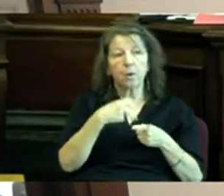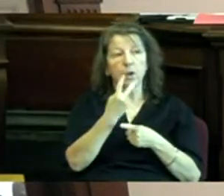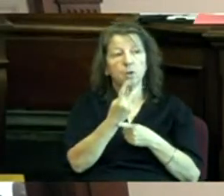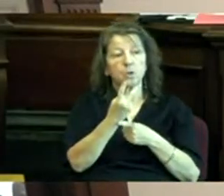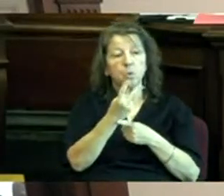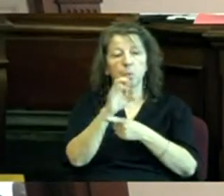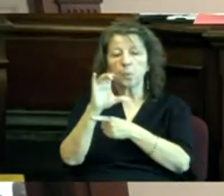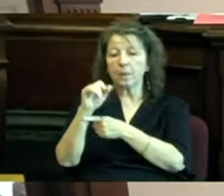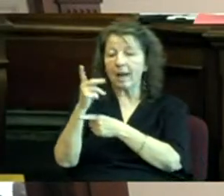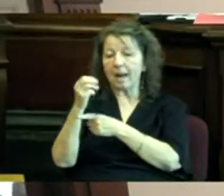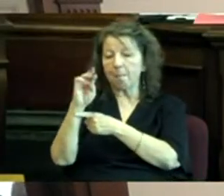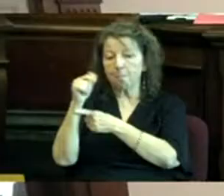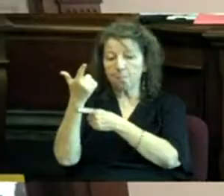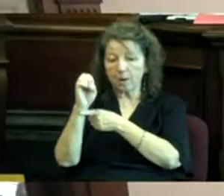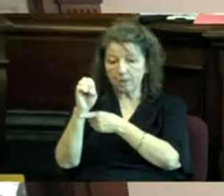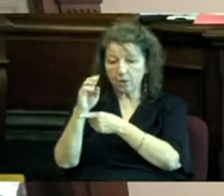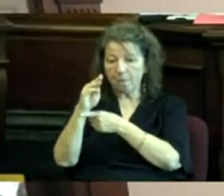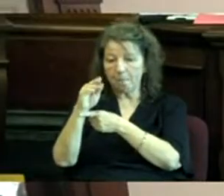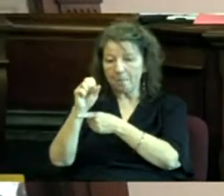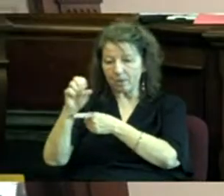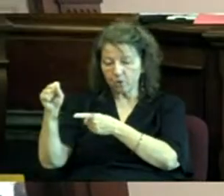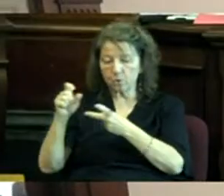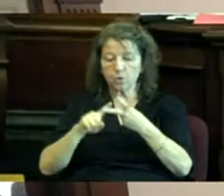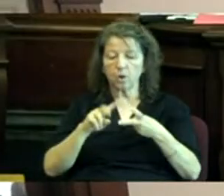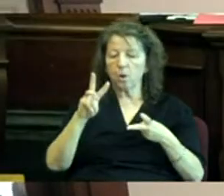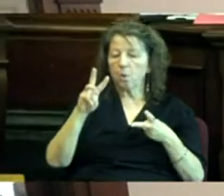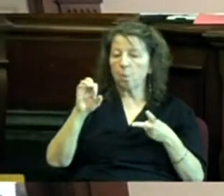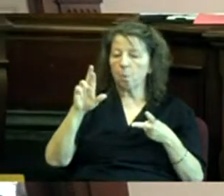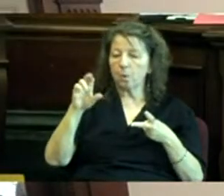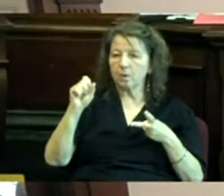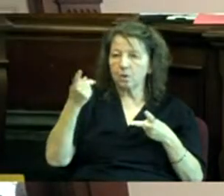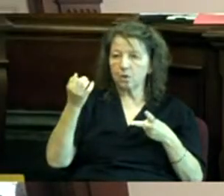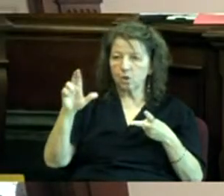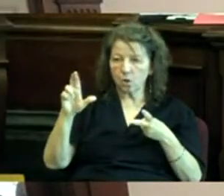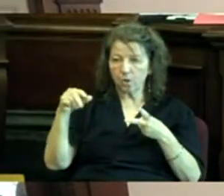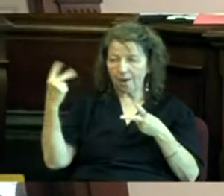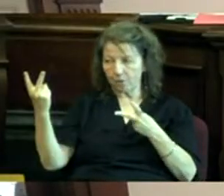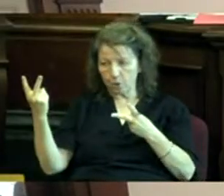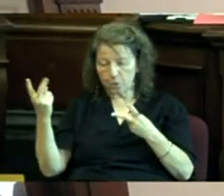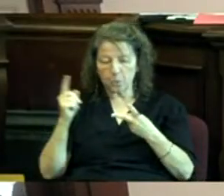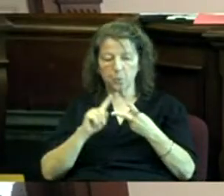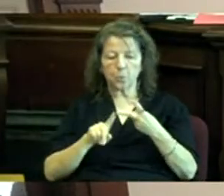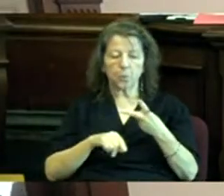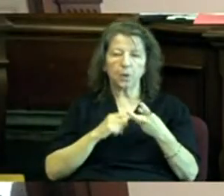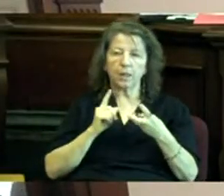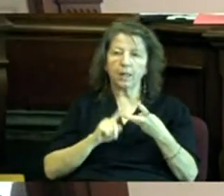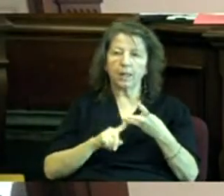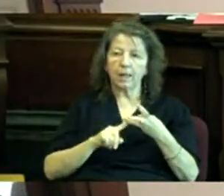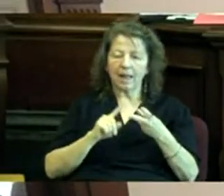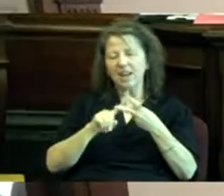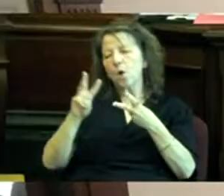locally. In the northeast, there are only a few. There are two in Cambridge, Massachusetts, two in